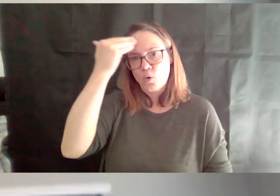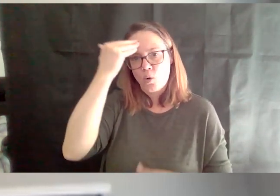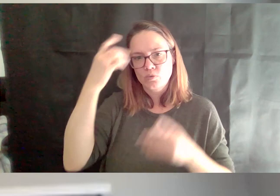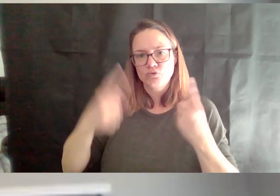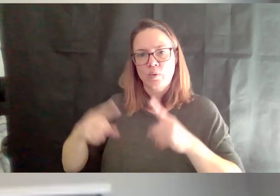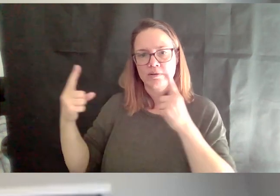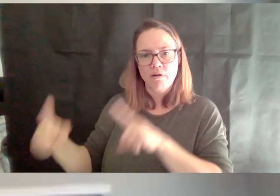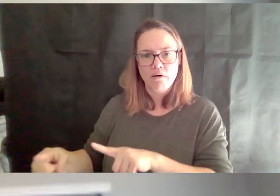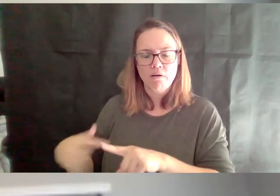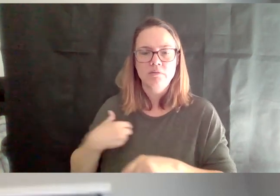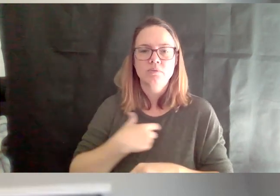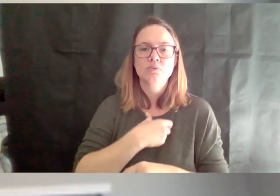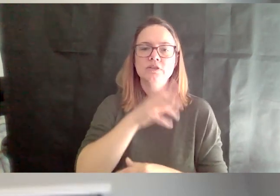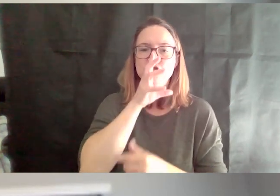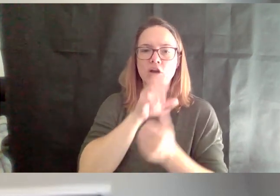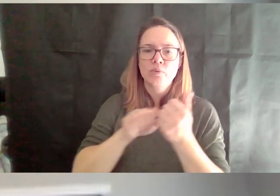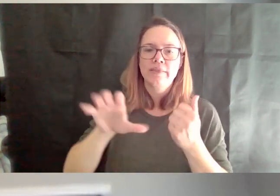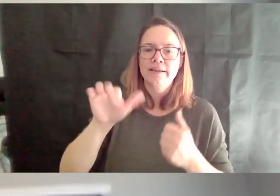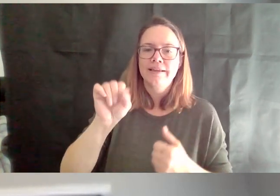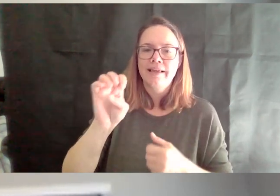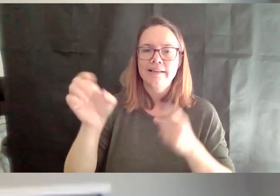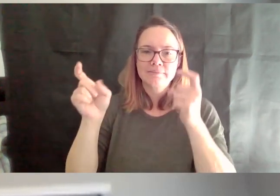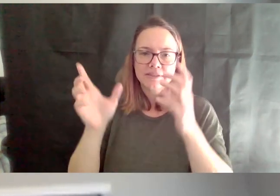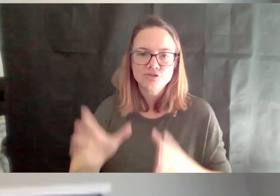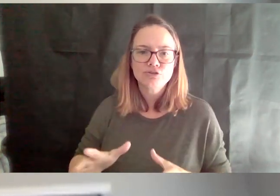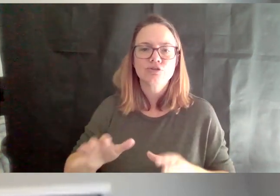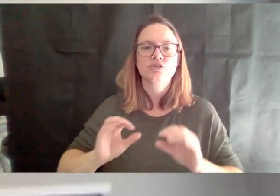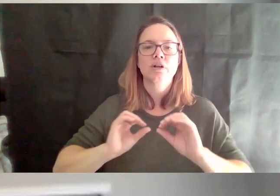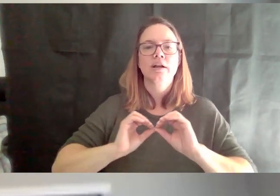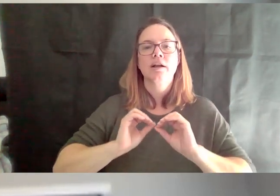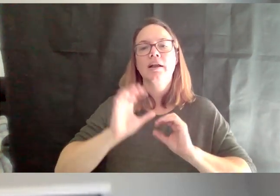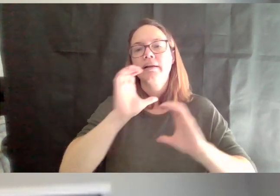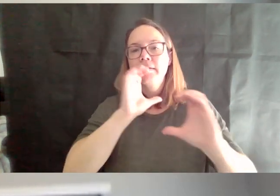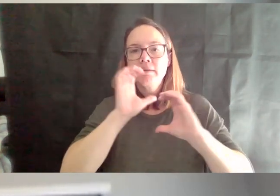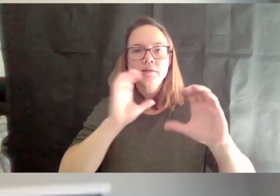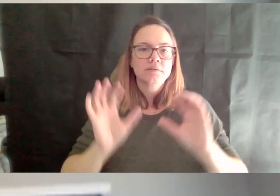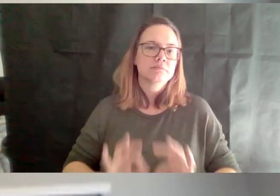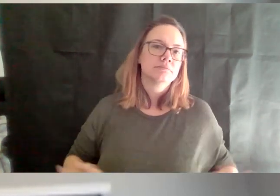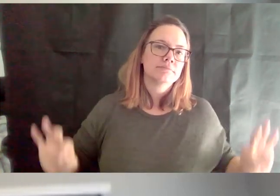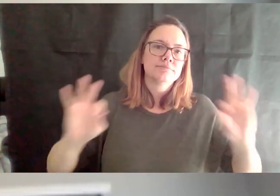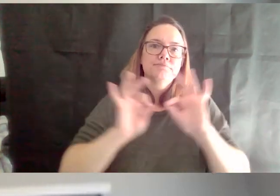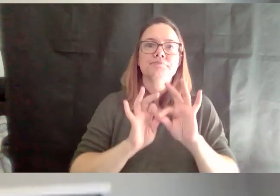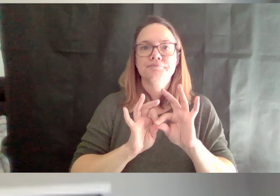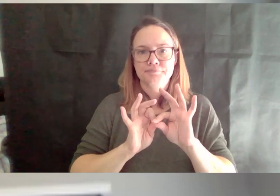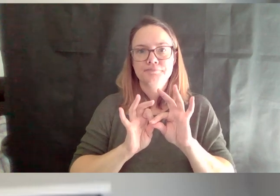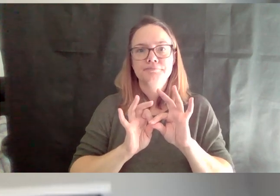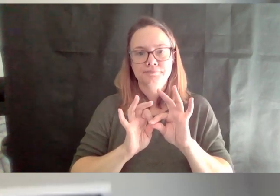We're talking to the case managers. Communication is key, and it's one of the biggest things